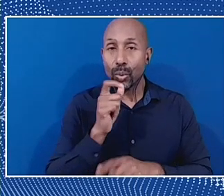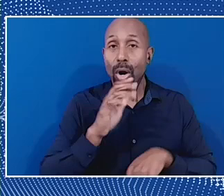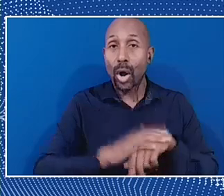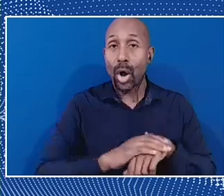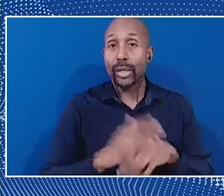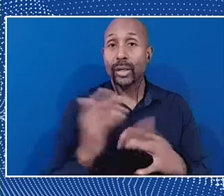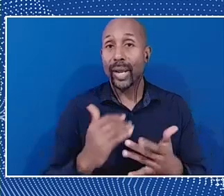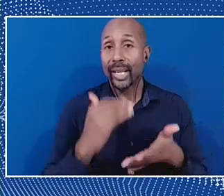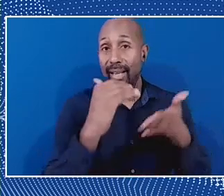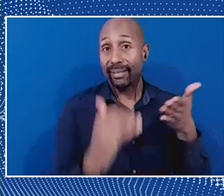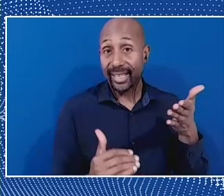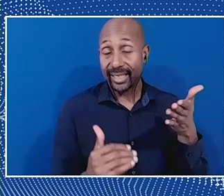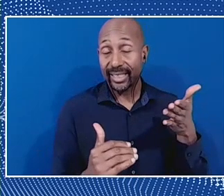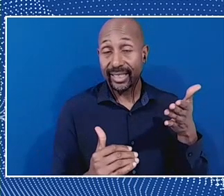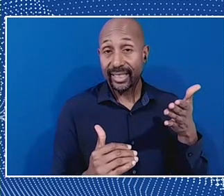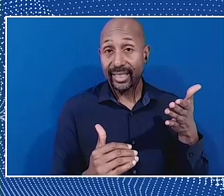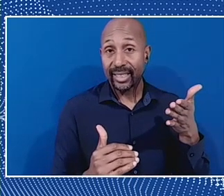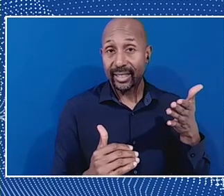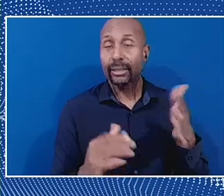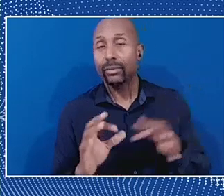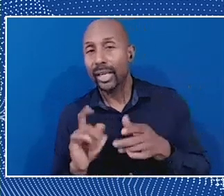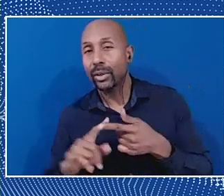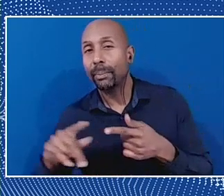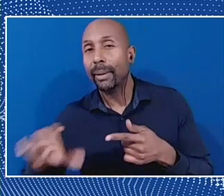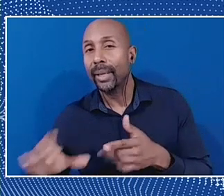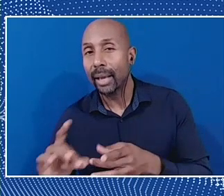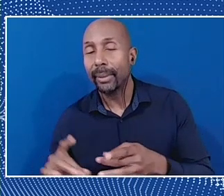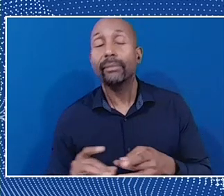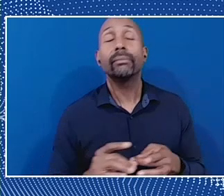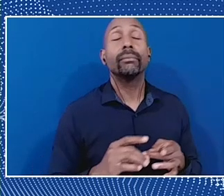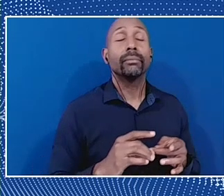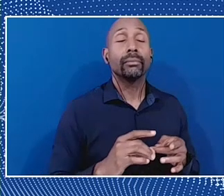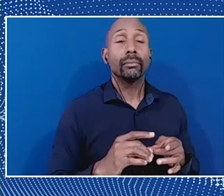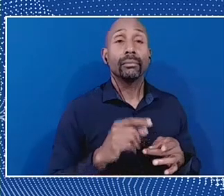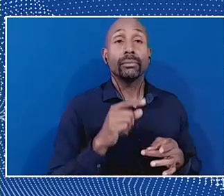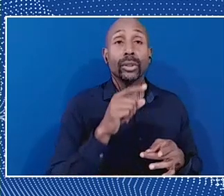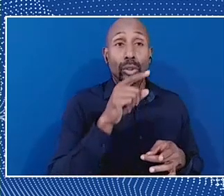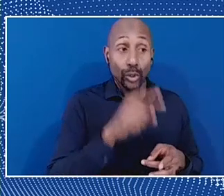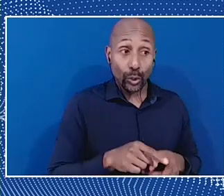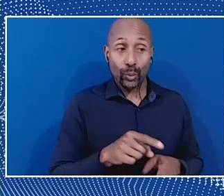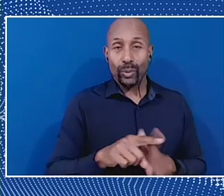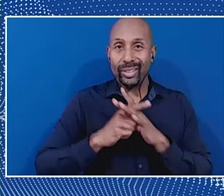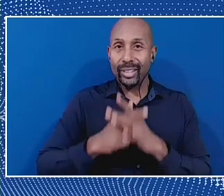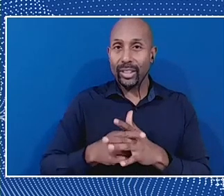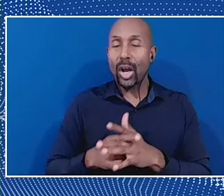terms of the public commentary, to begin to log on ten minutes prior to 2:30.